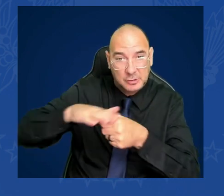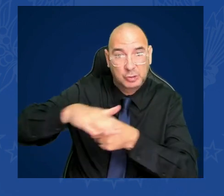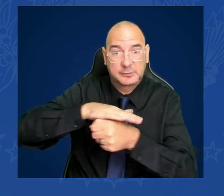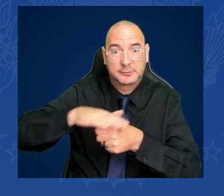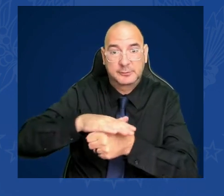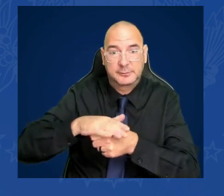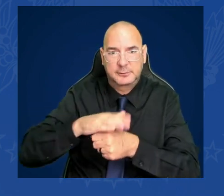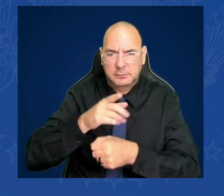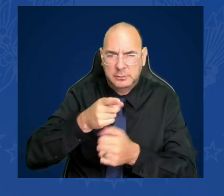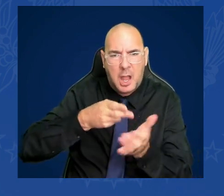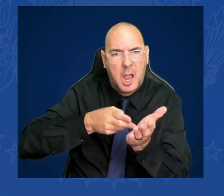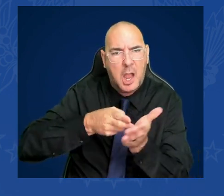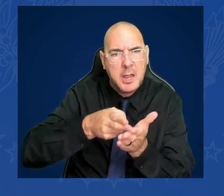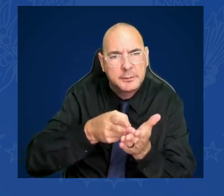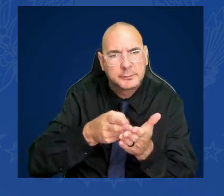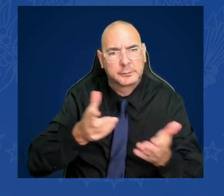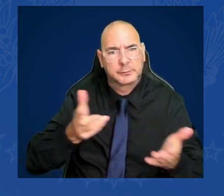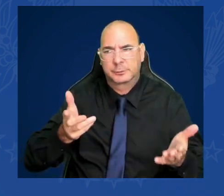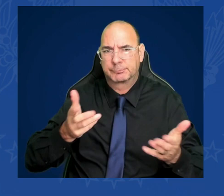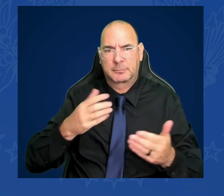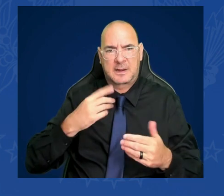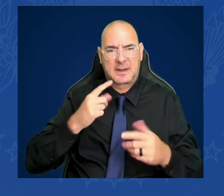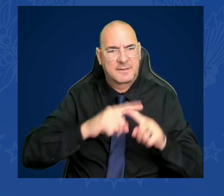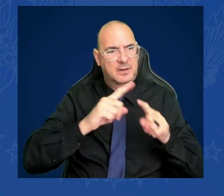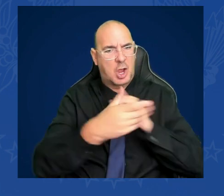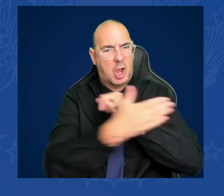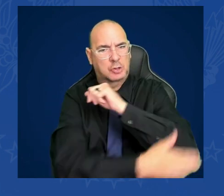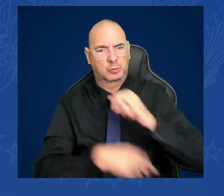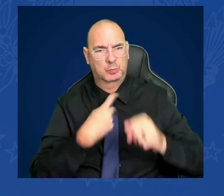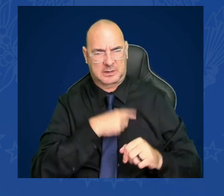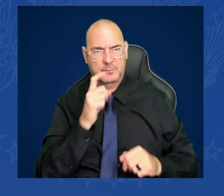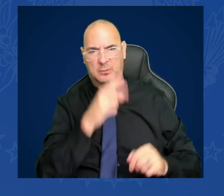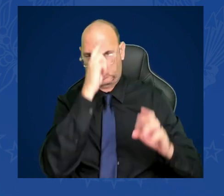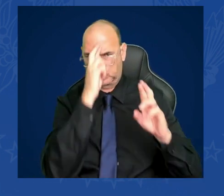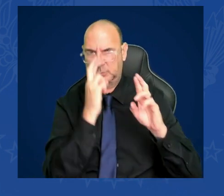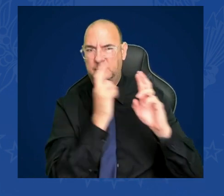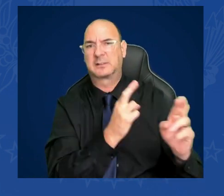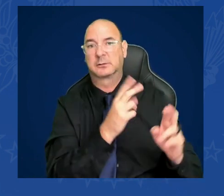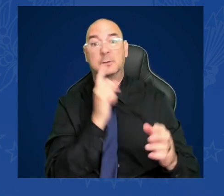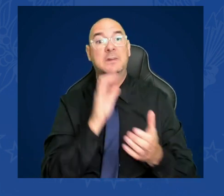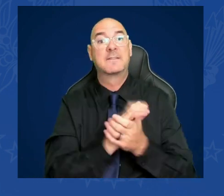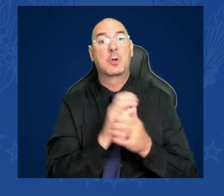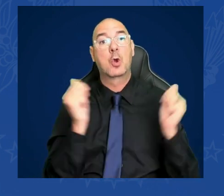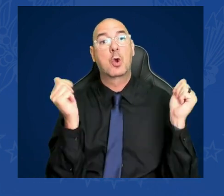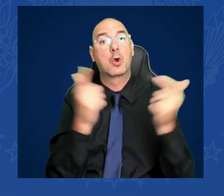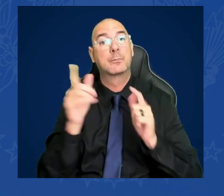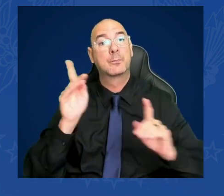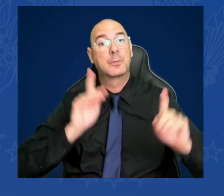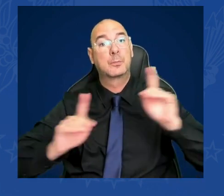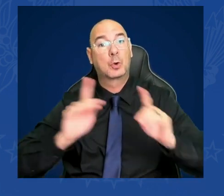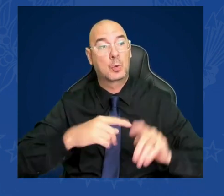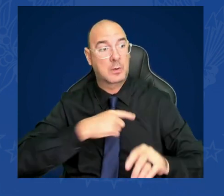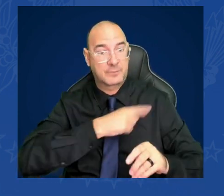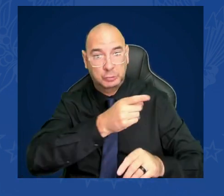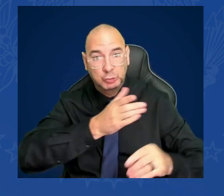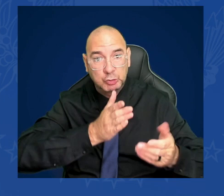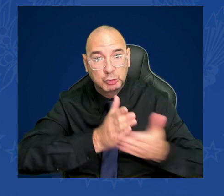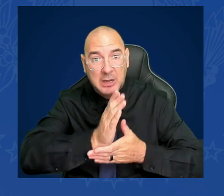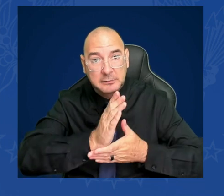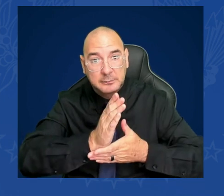the belief that all people have a right to peacefully choose their own leaders,